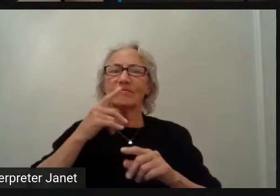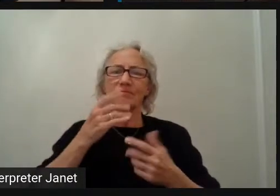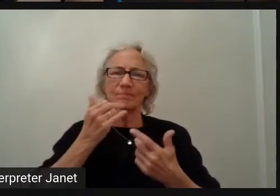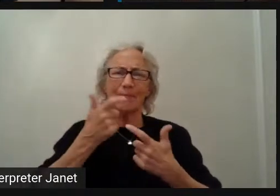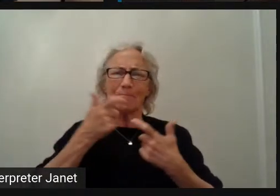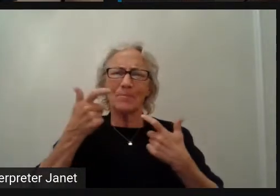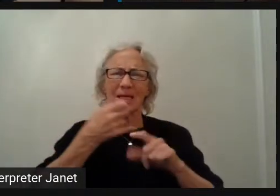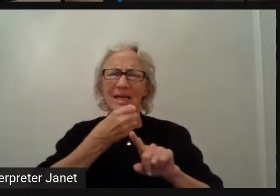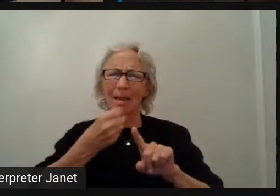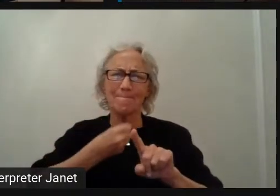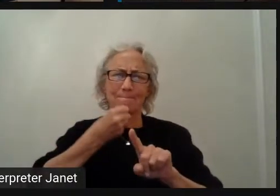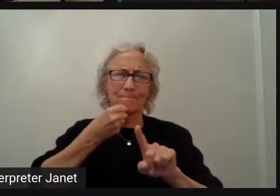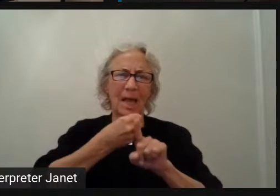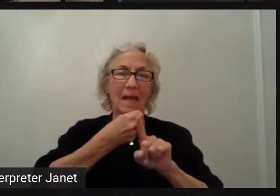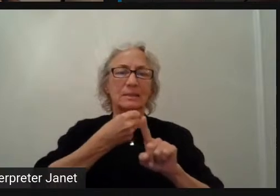think that design team has the biggest impact because it is